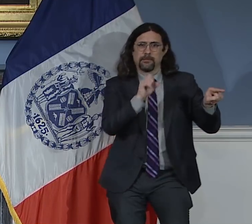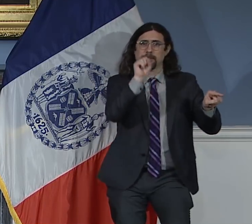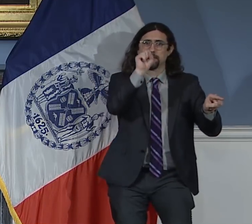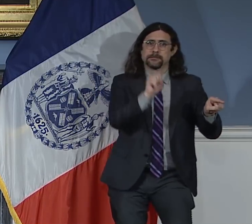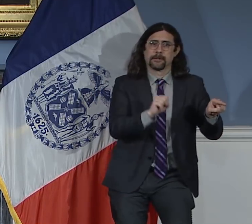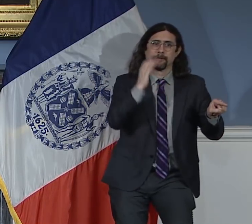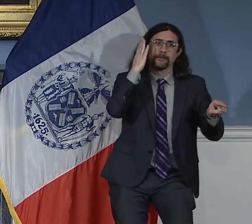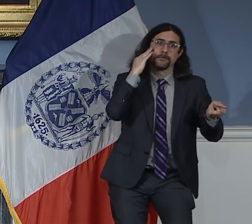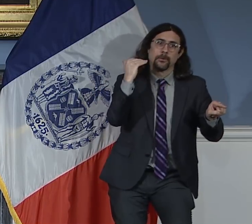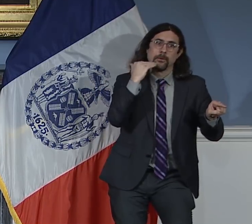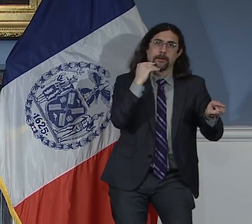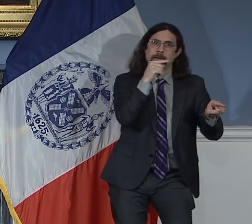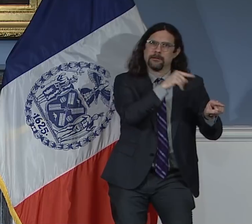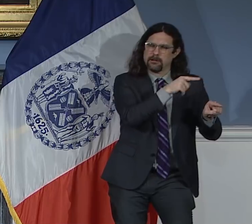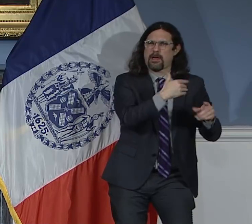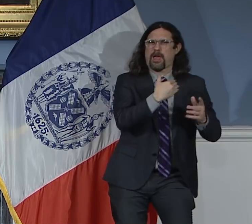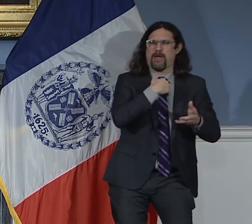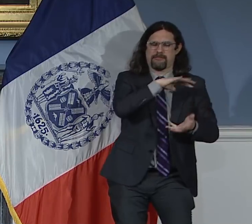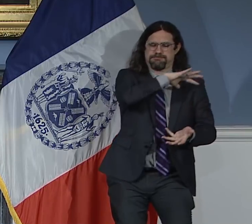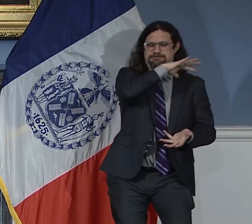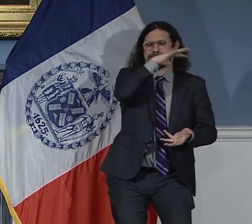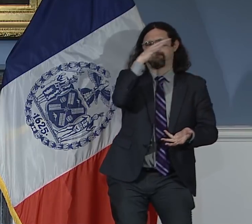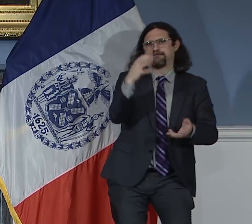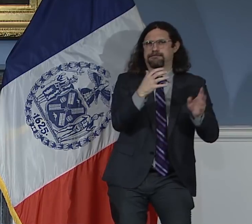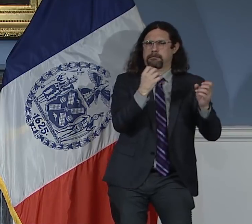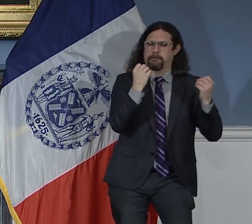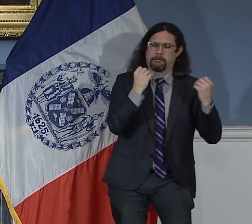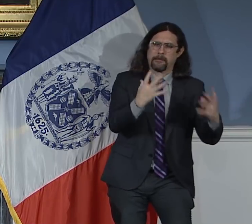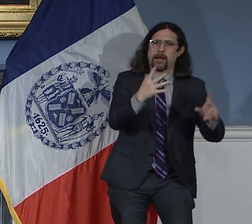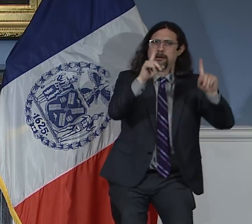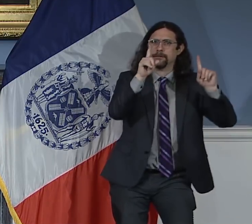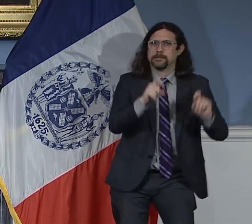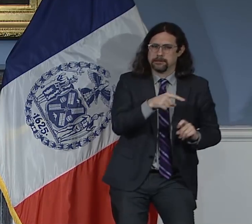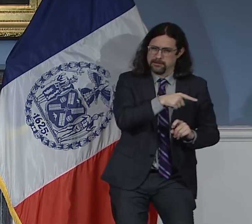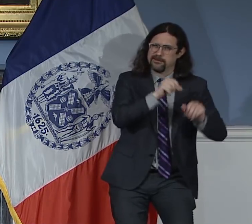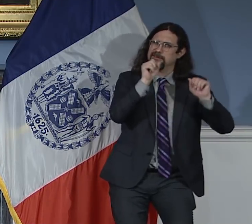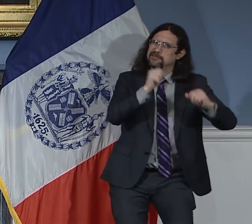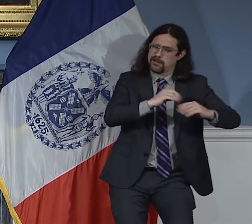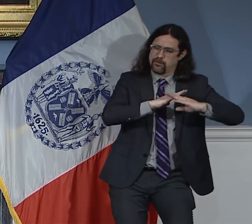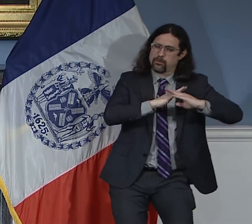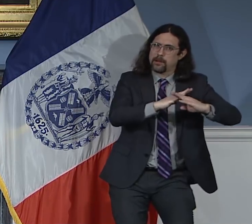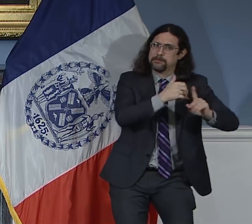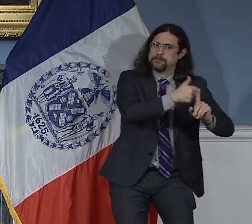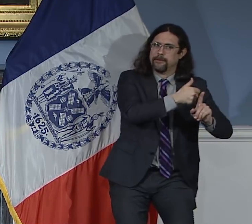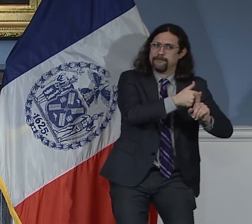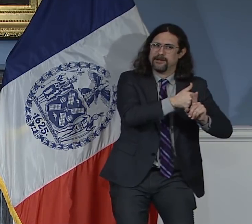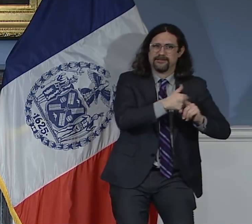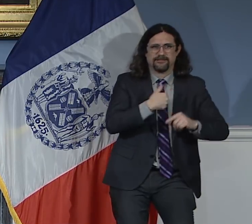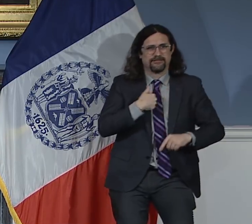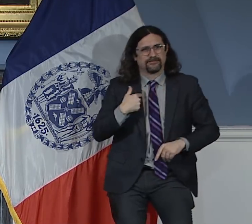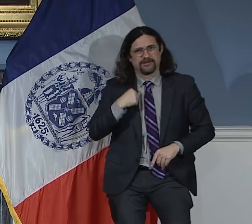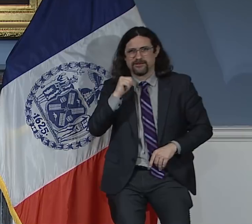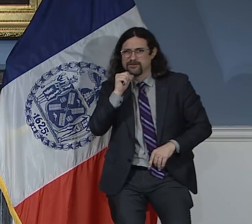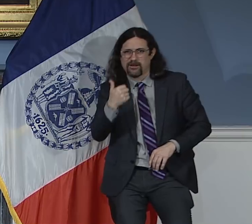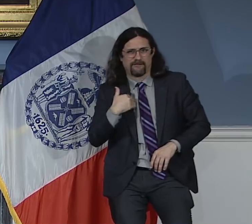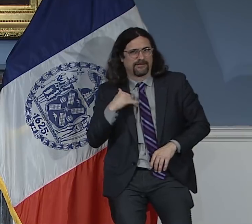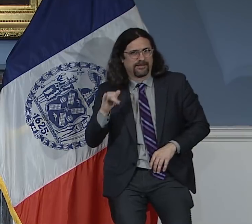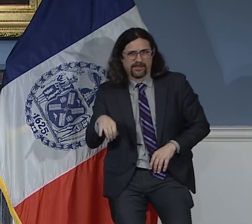TESTING AS A POWERFUL PART OF A STRATEGY TO BEAT BACK THE CONAROVIS.RU WEARE STILL FAR FROM WHERE WE SHOULD BE. BUT WE HAVE A LOT